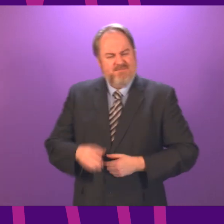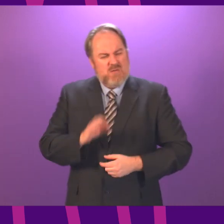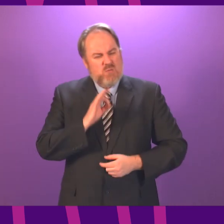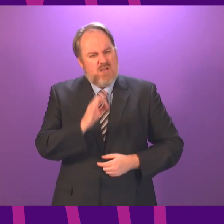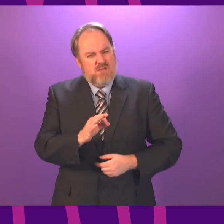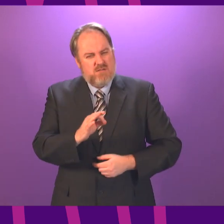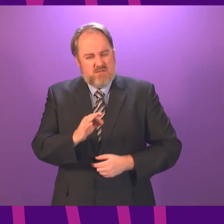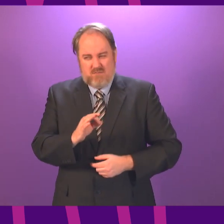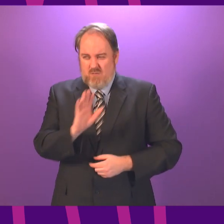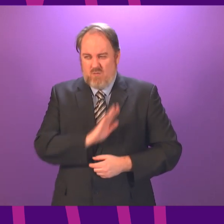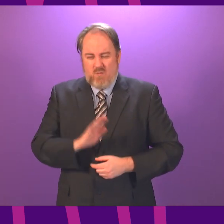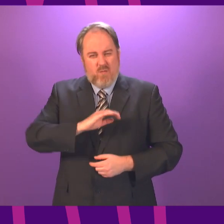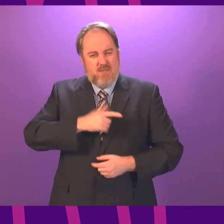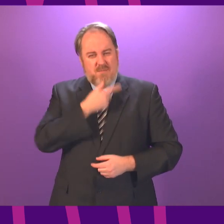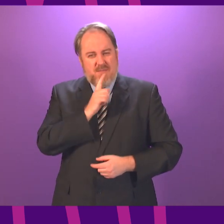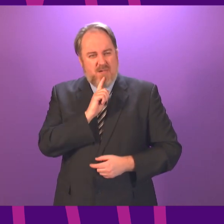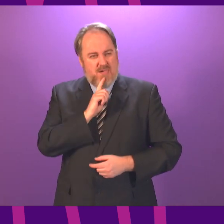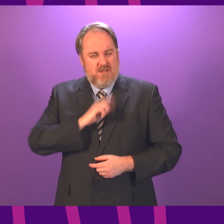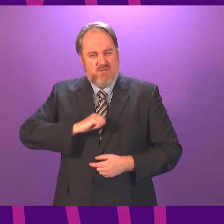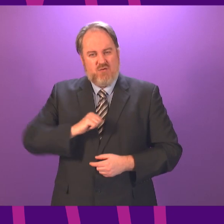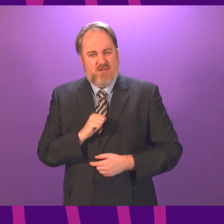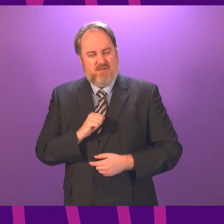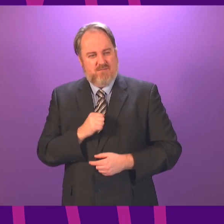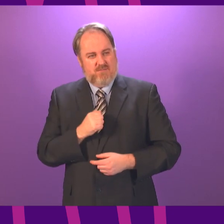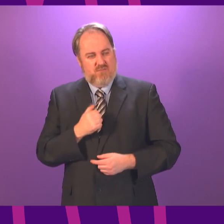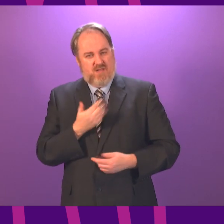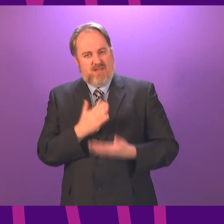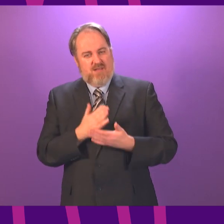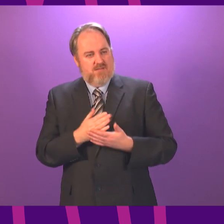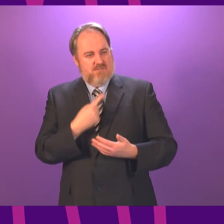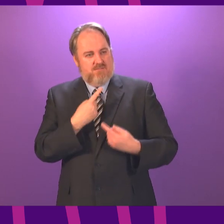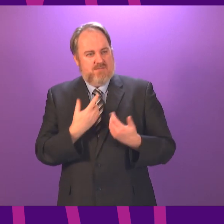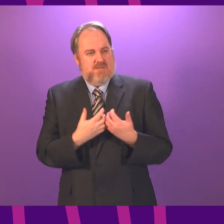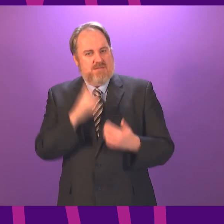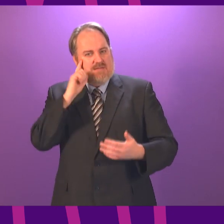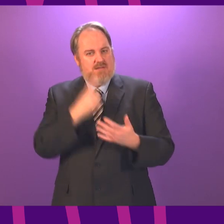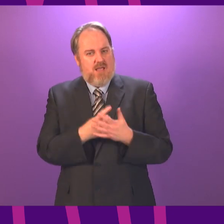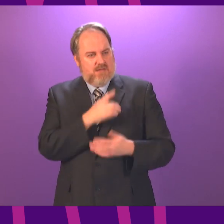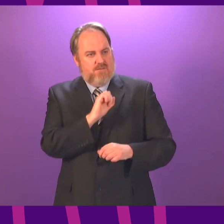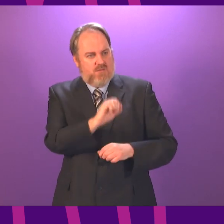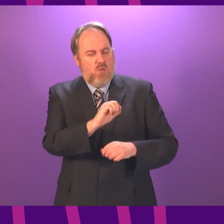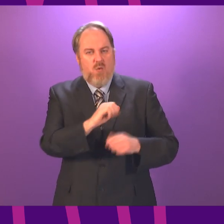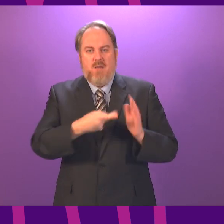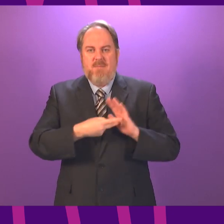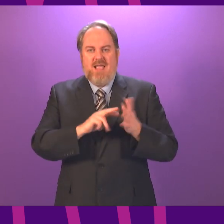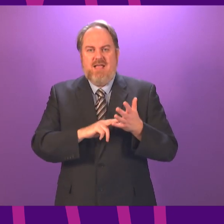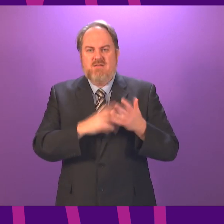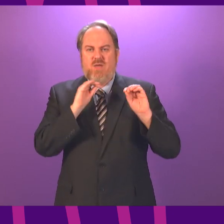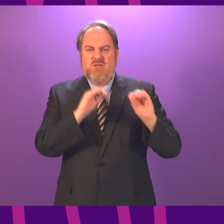Minister on her record on education if she will not publish the Organisation for Economic Co-operation and Development report until after the election?